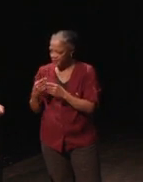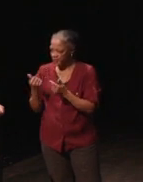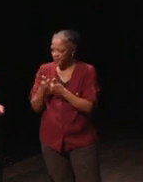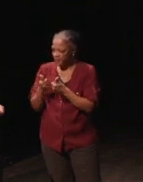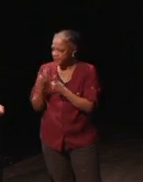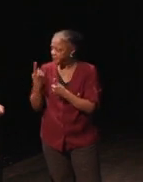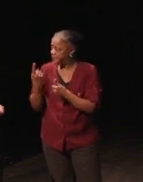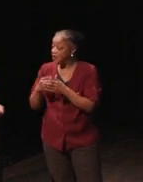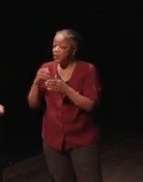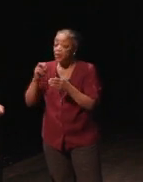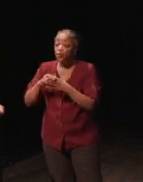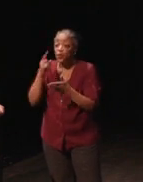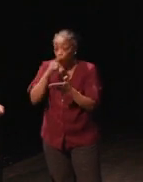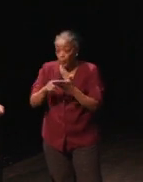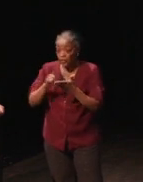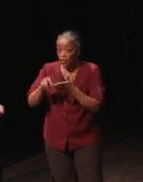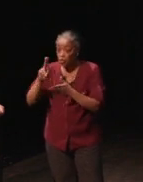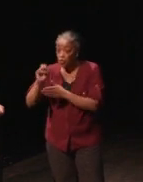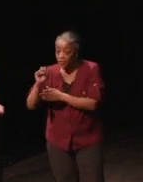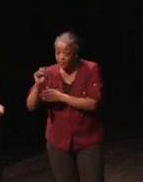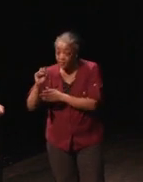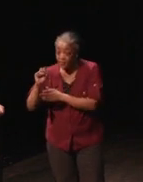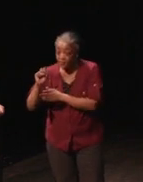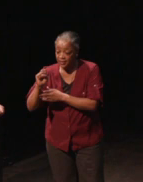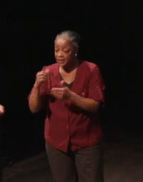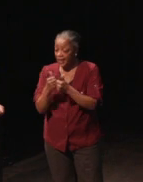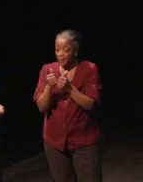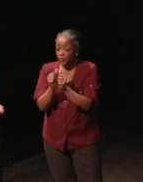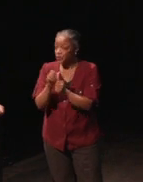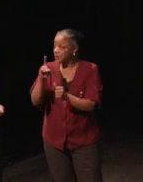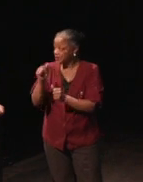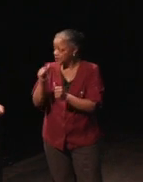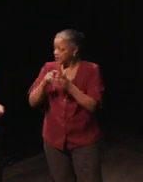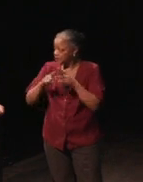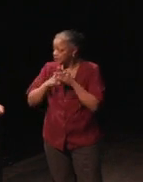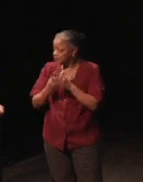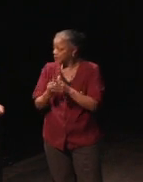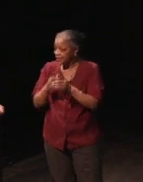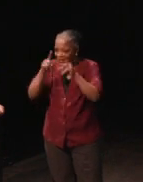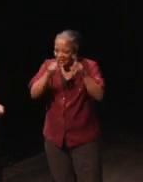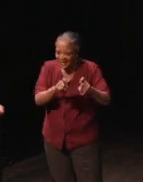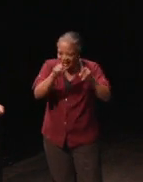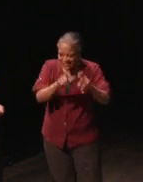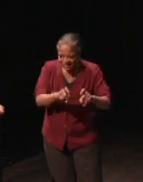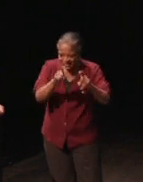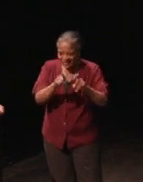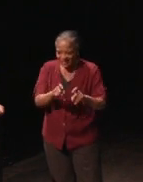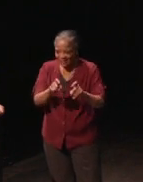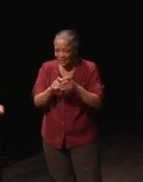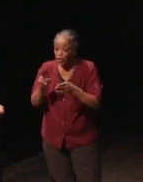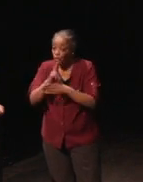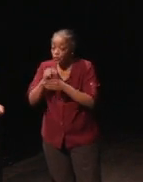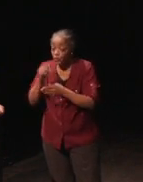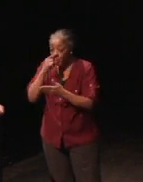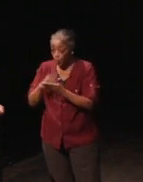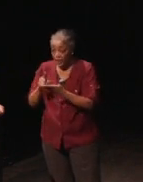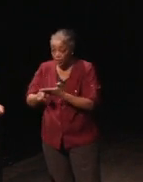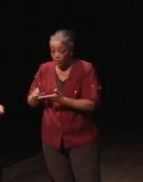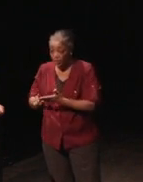This is essentially a recruitment database for gamers with disabilities to take part in pre-testing, take part in user research. They have games that's here today,